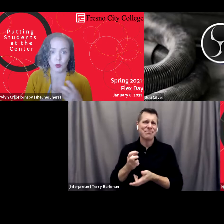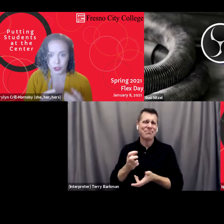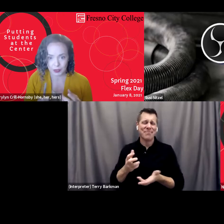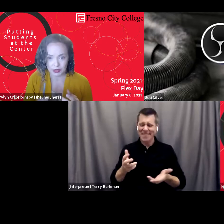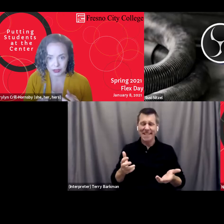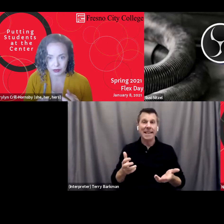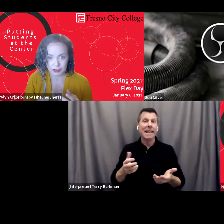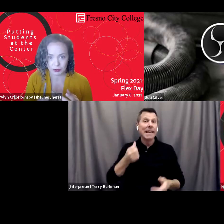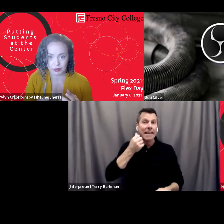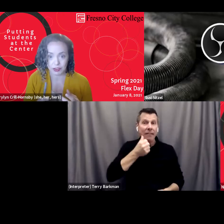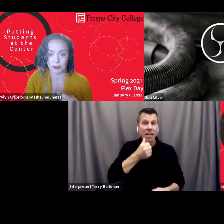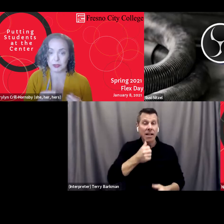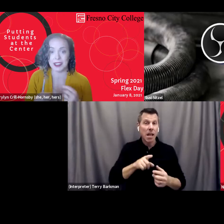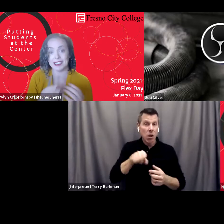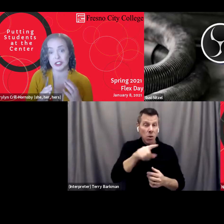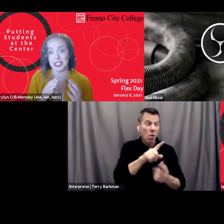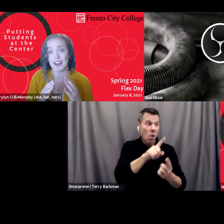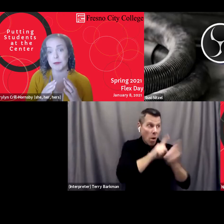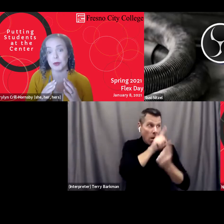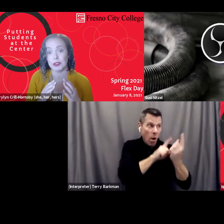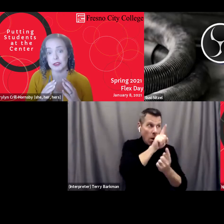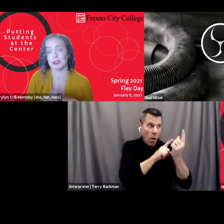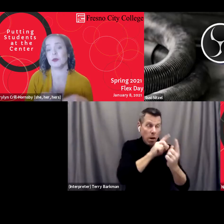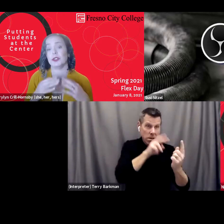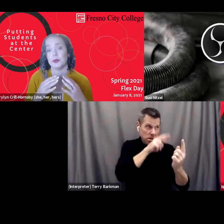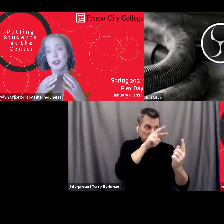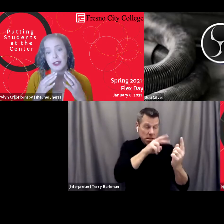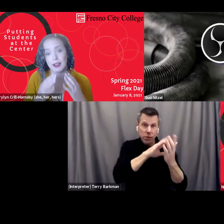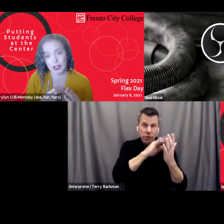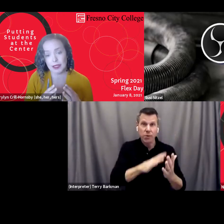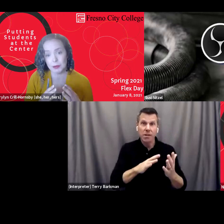and working with the students that are in front of them. So I think it's good to have both of those so that when you are coming up